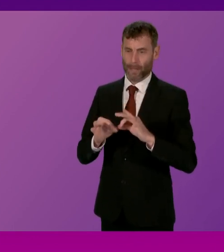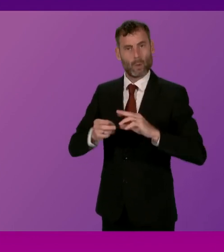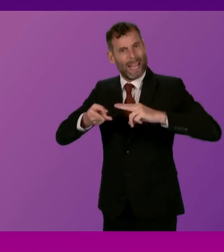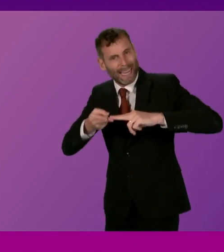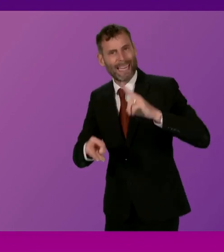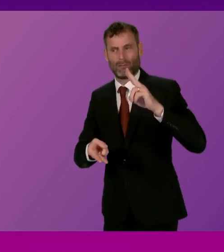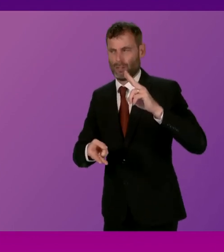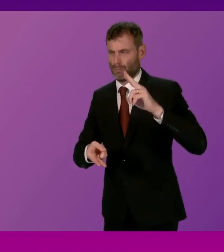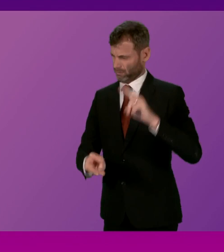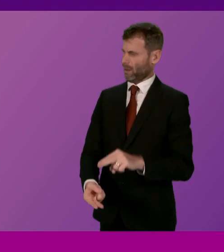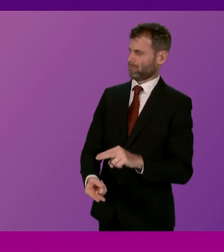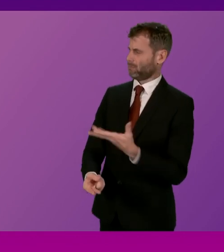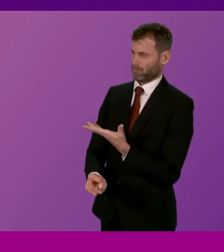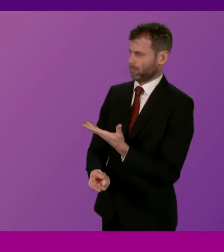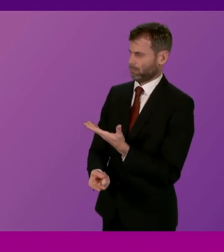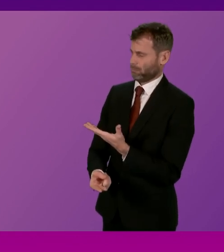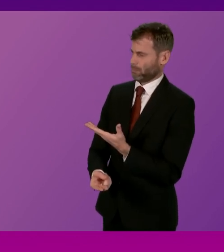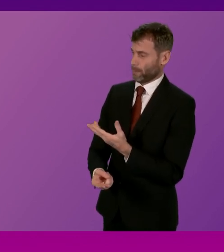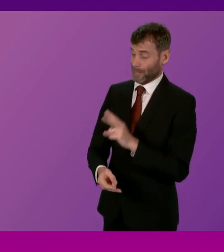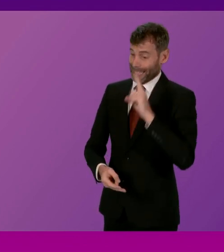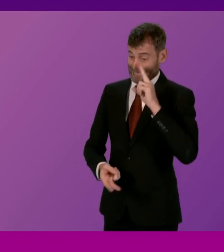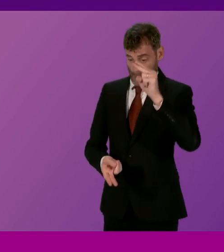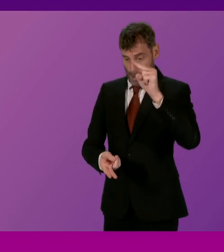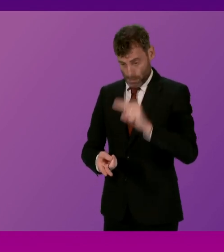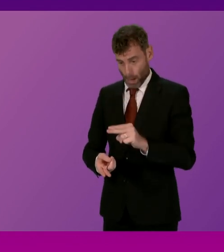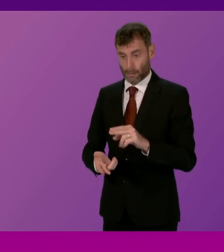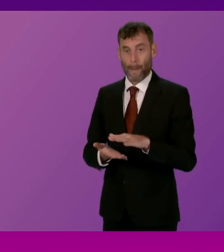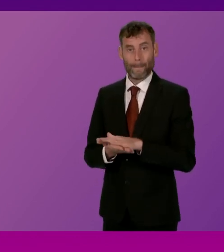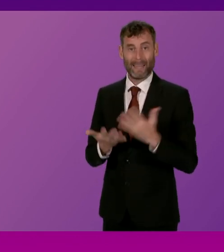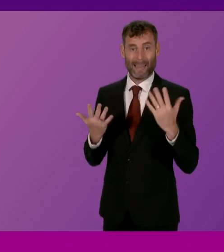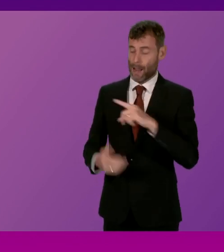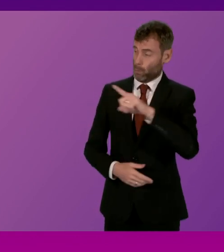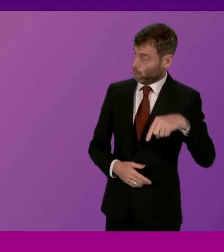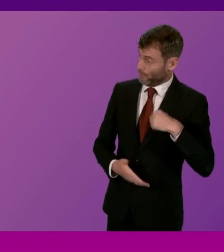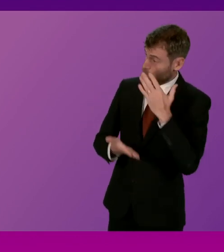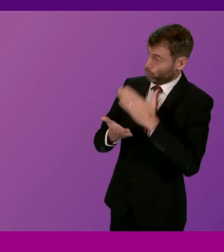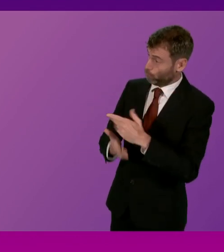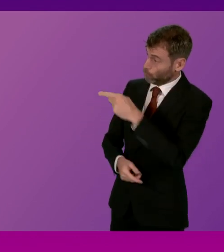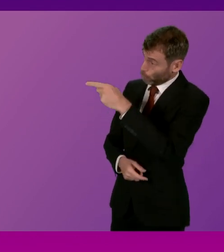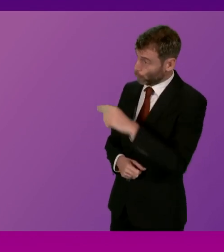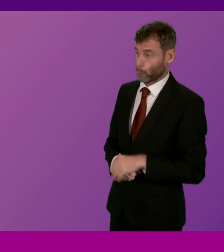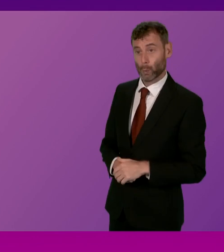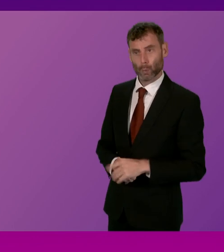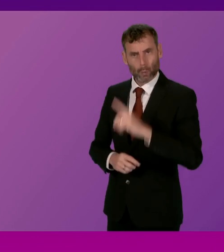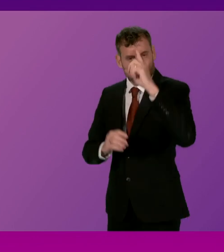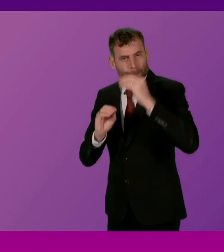but has caused irreparable damage to the trust that was placed in the Government by those who work in culture and the arts.